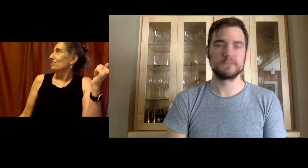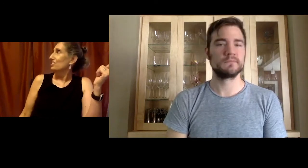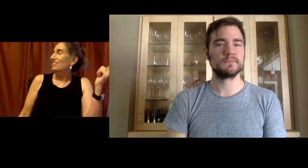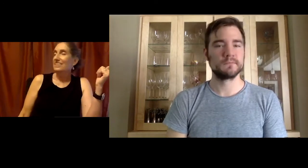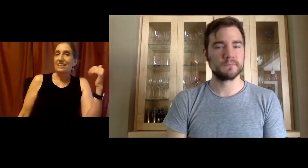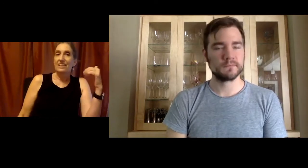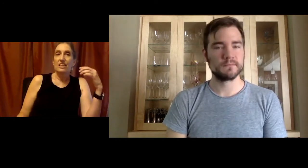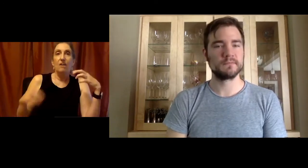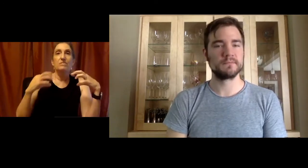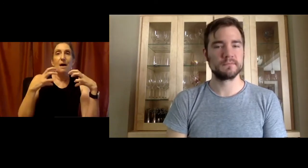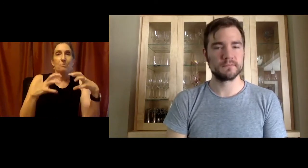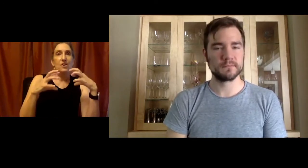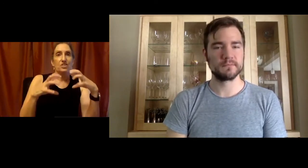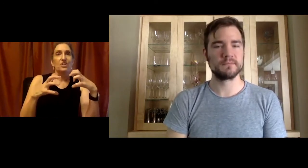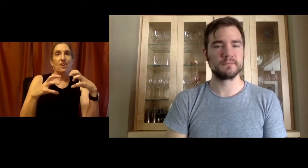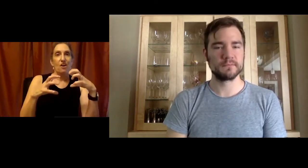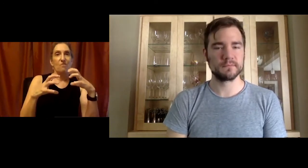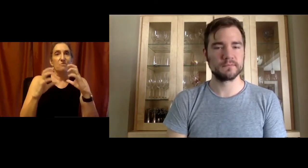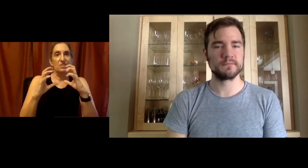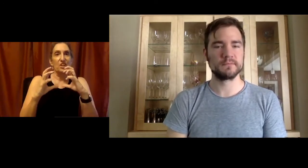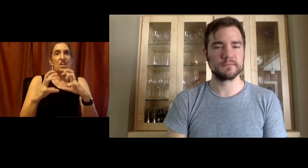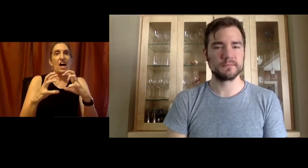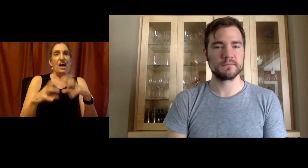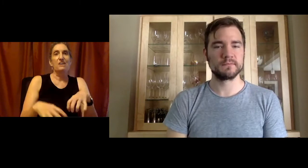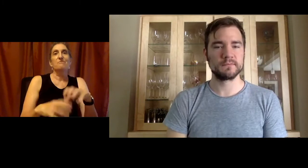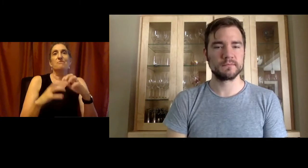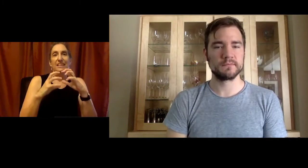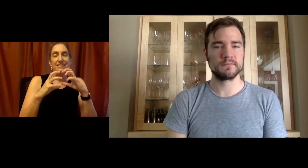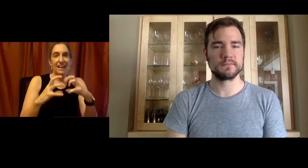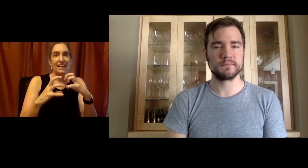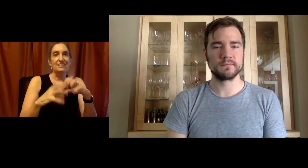she loves that pressure of the live intense broadcast,